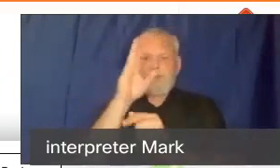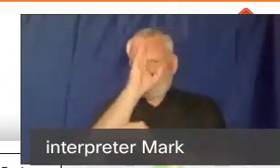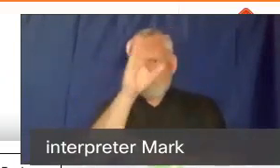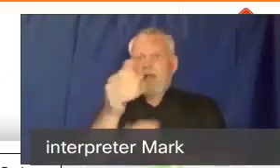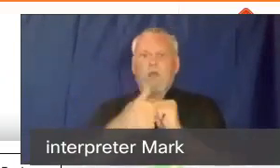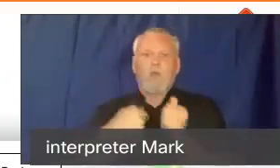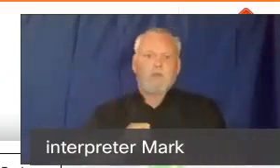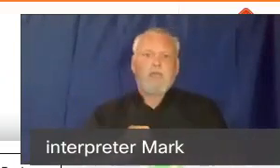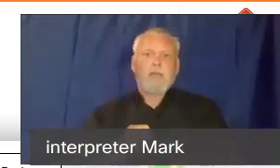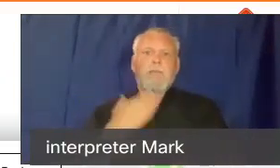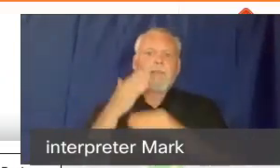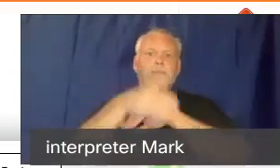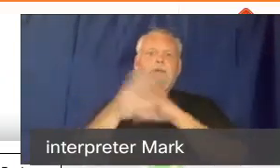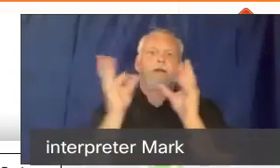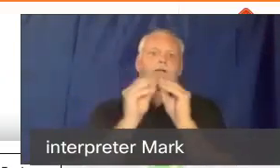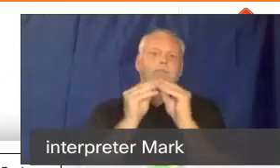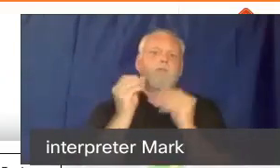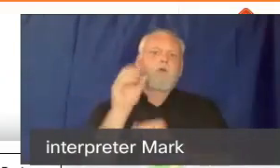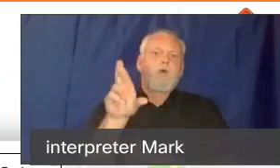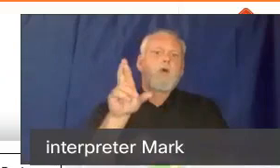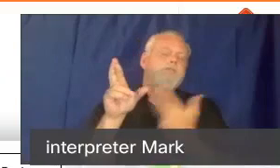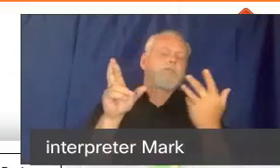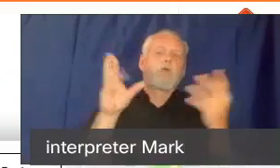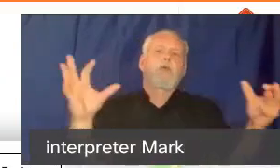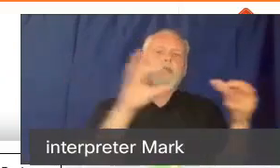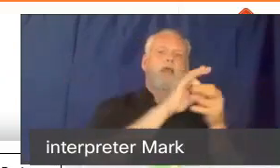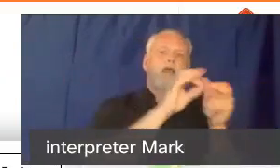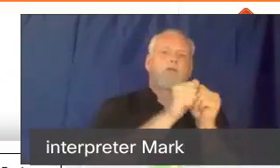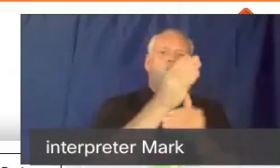Um, after the meeting, or or, and we can connect you with some of our other staff.